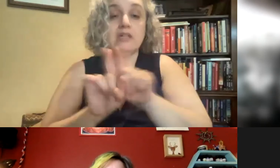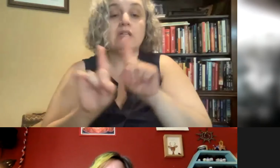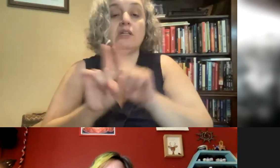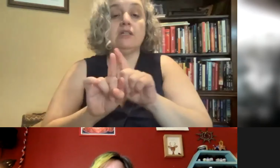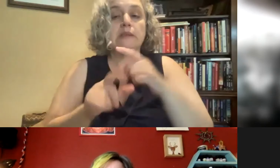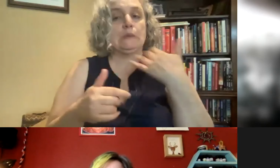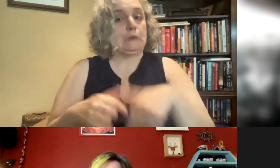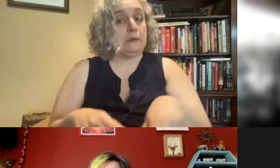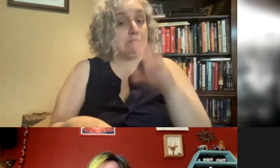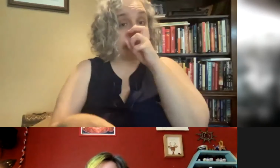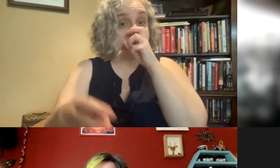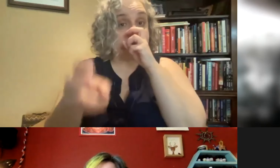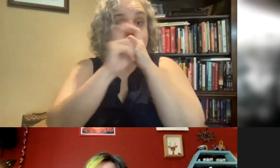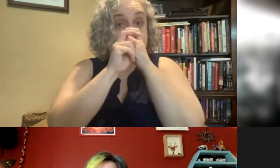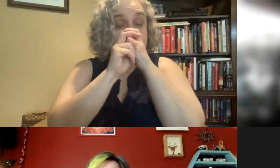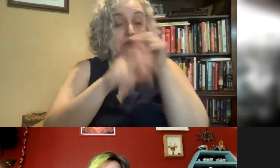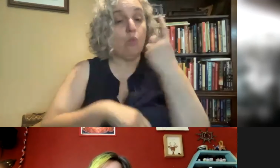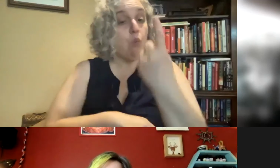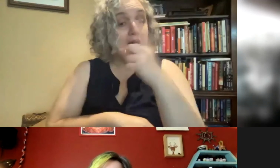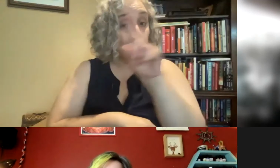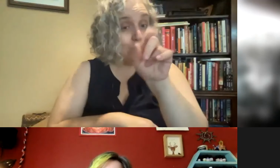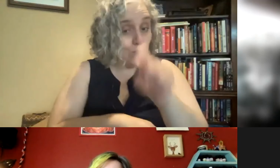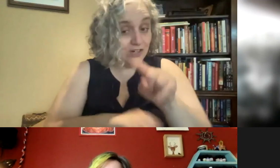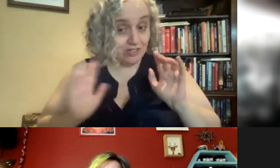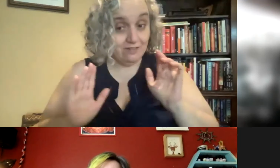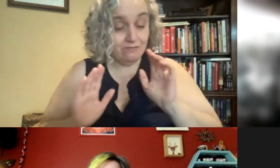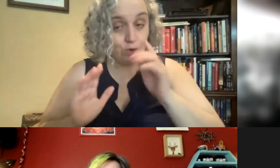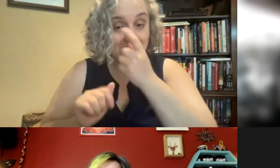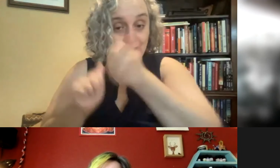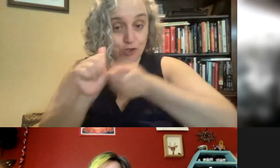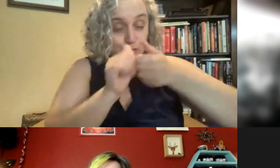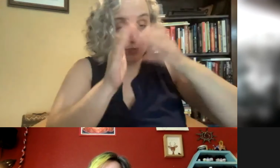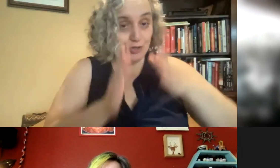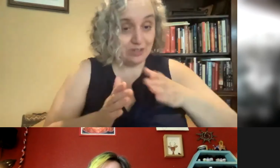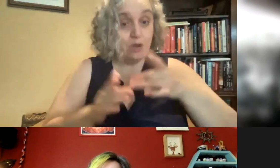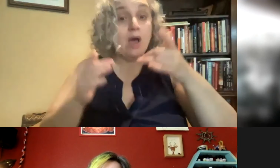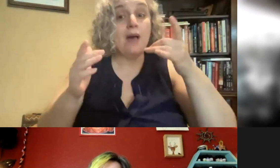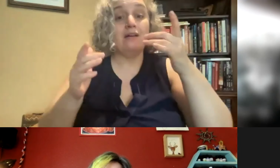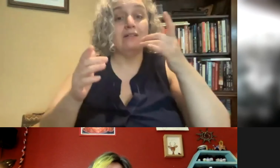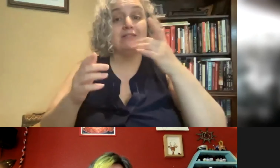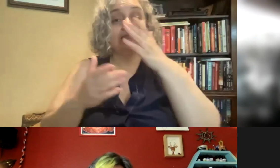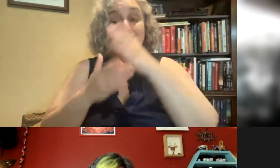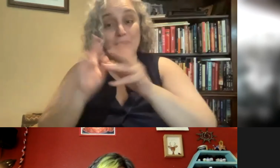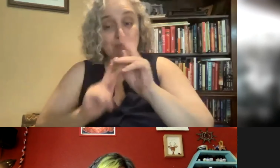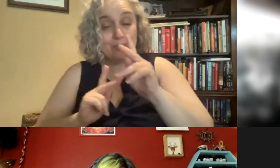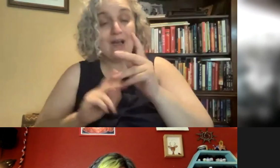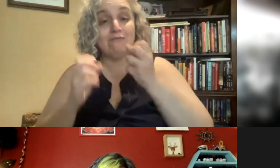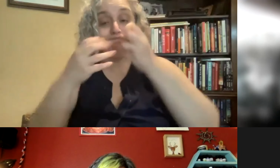and I'm going to limit people to one question, some people have multiple questions. Those of you who have posted a question,